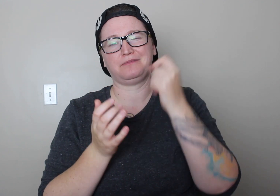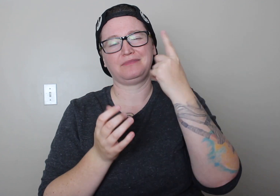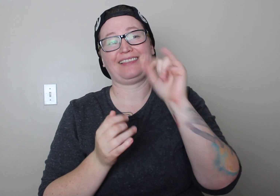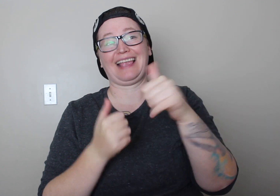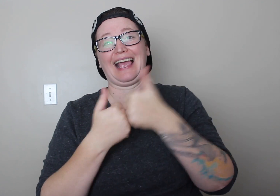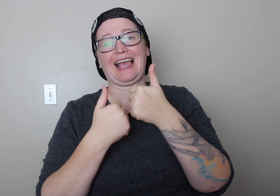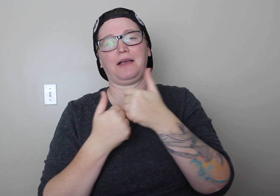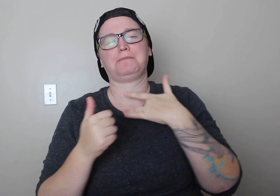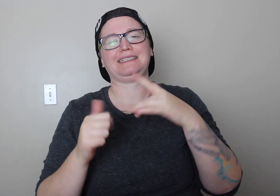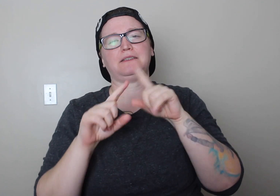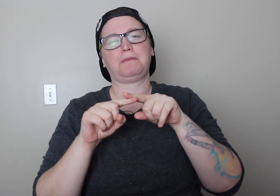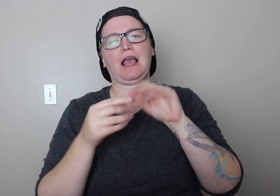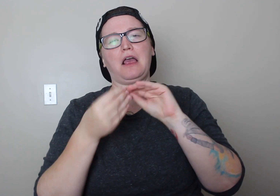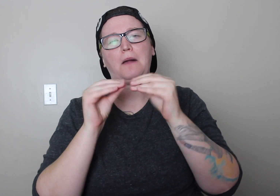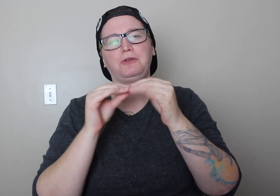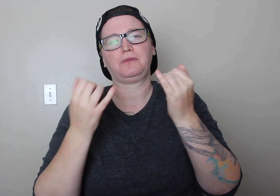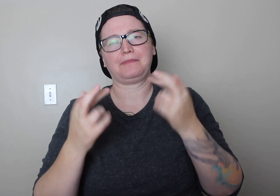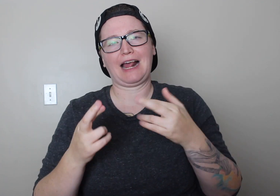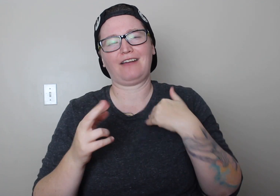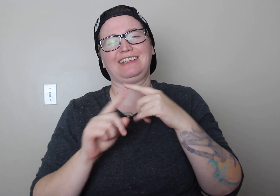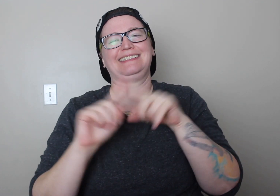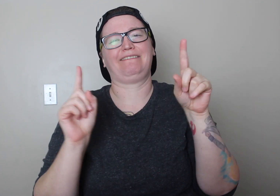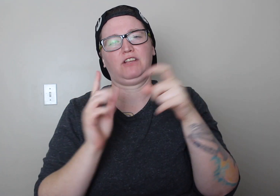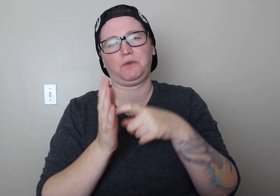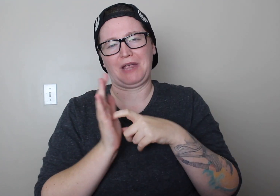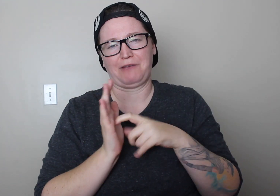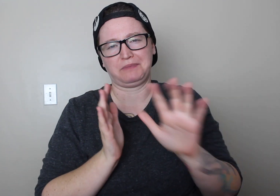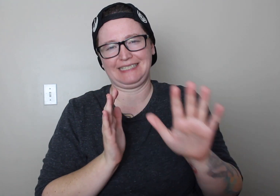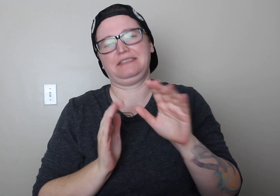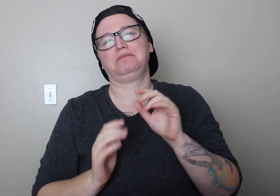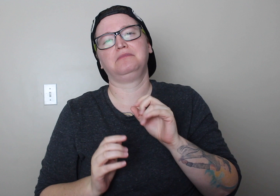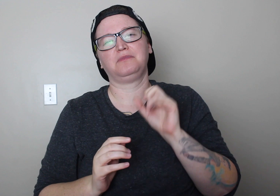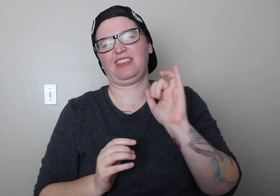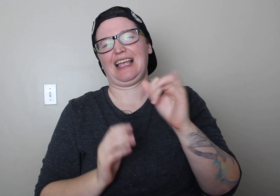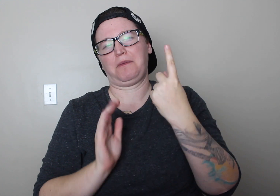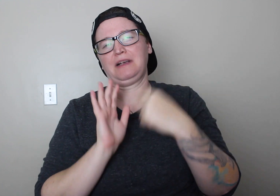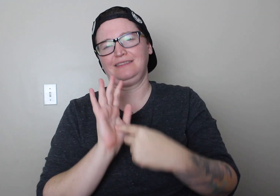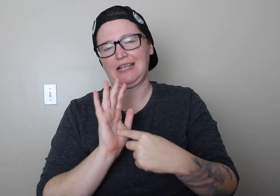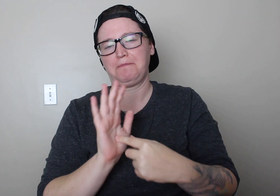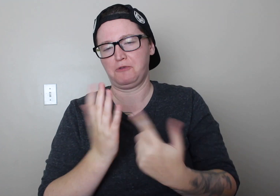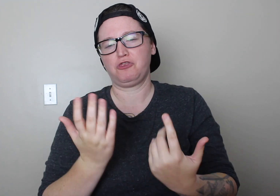Citadels have different requirements depending on number of players. That's one example.